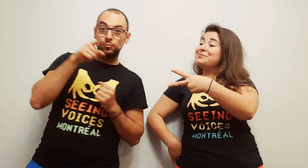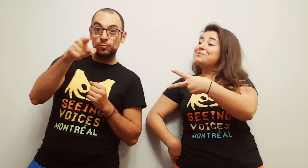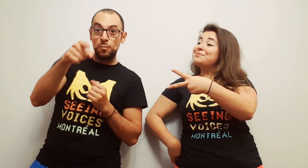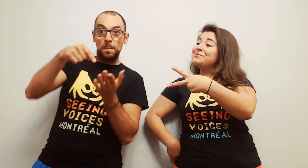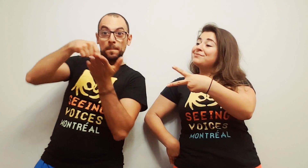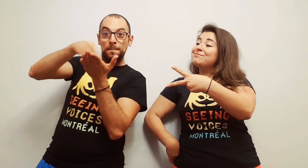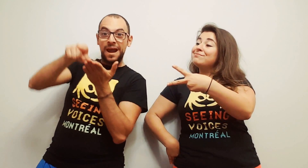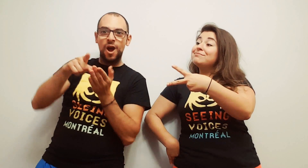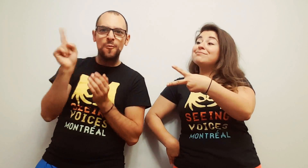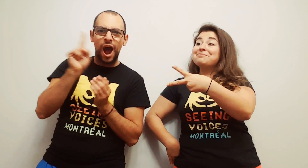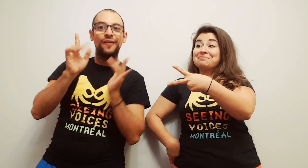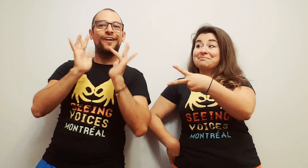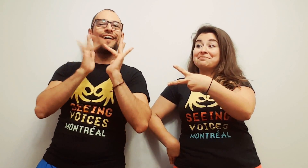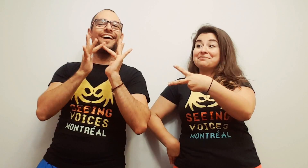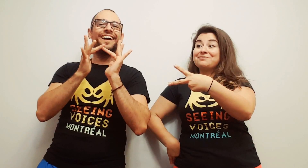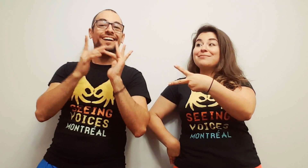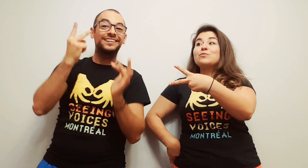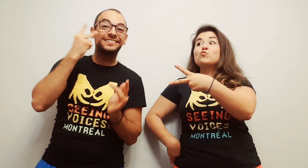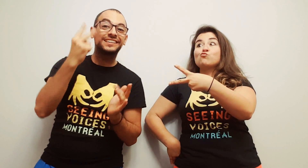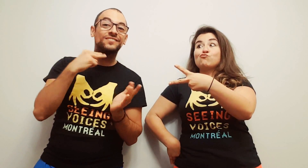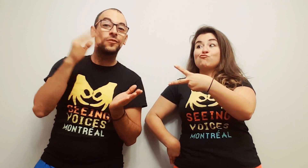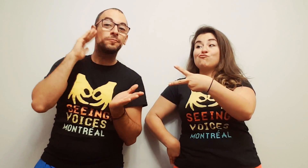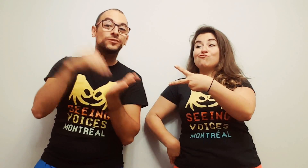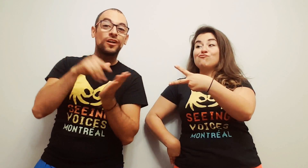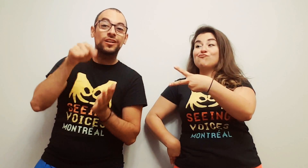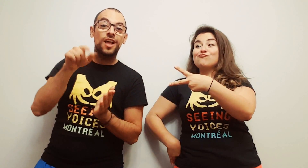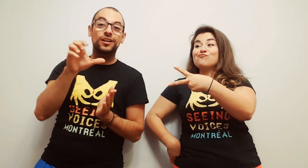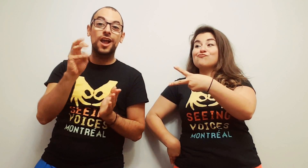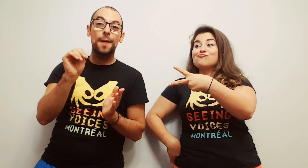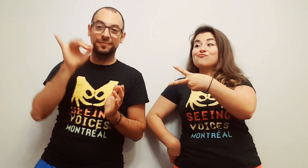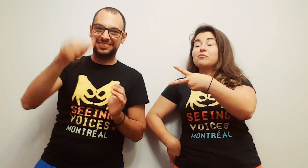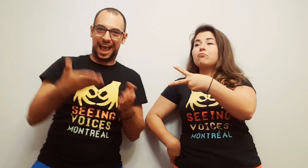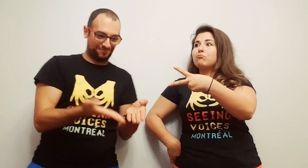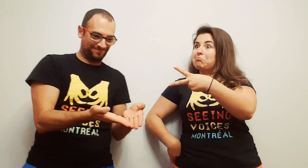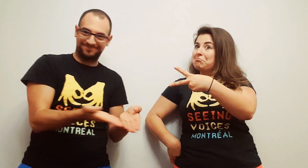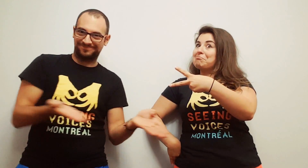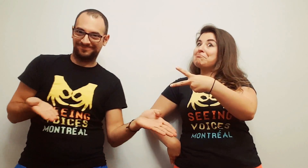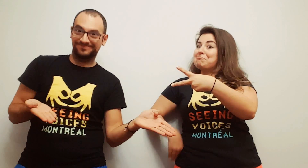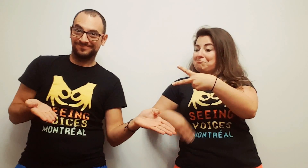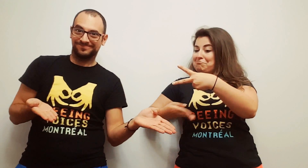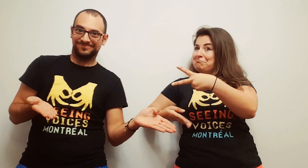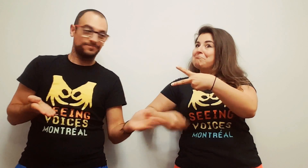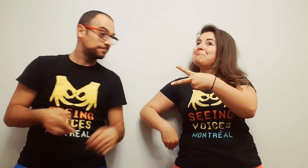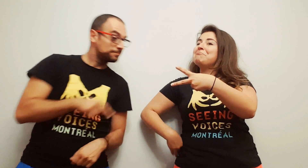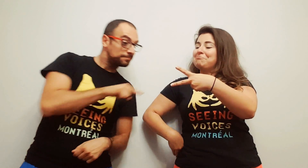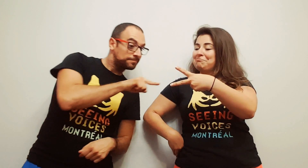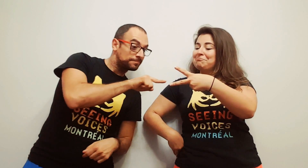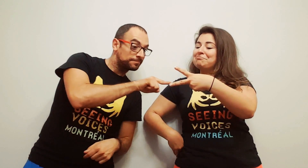You can either pay online at www.seeingvoicesmontreal.com